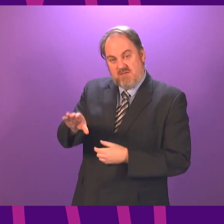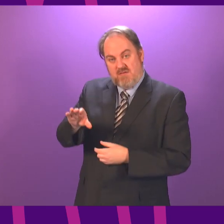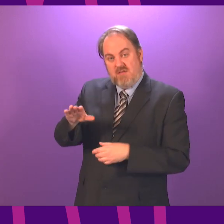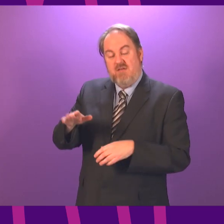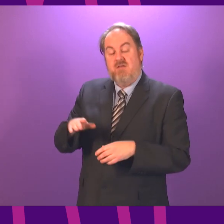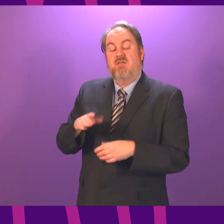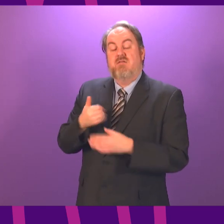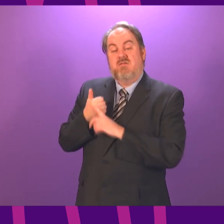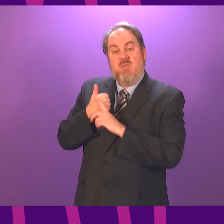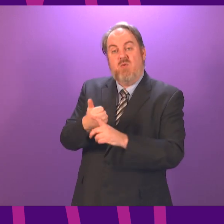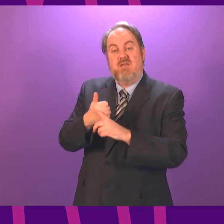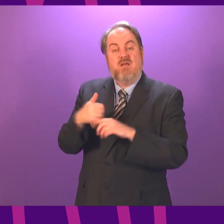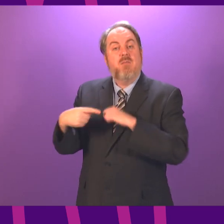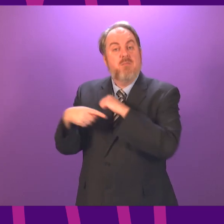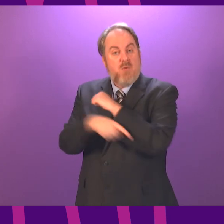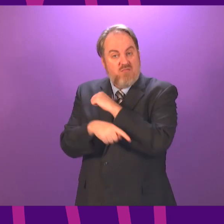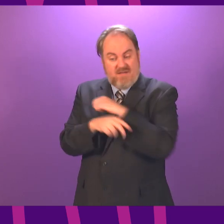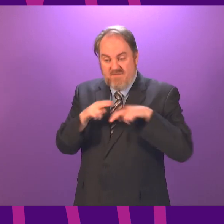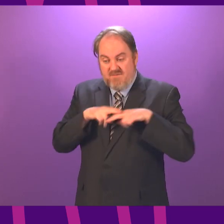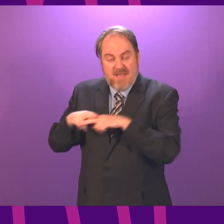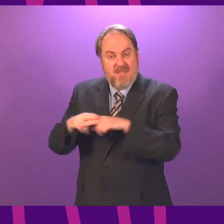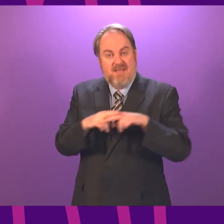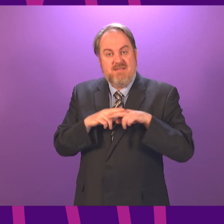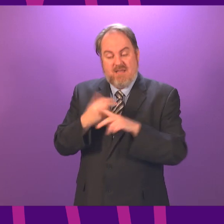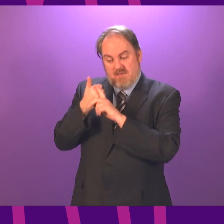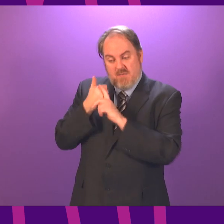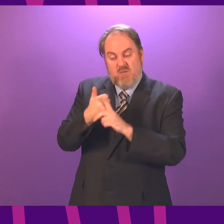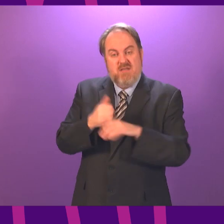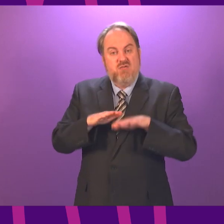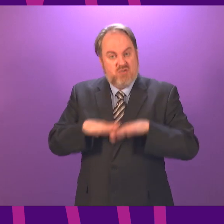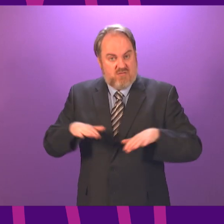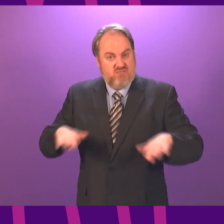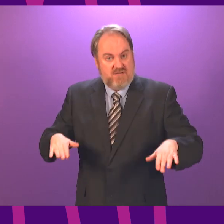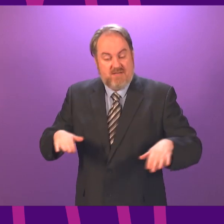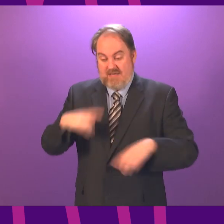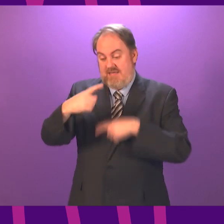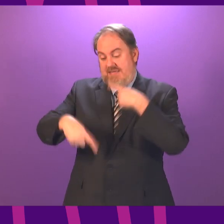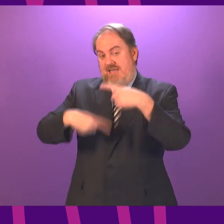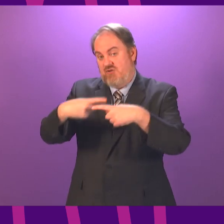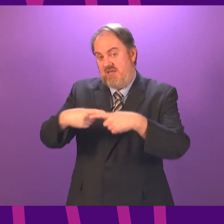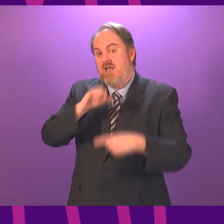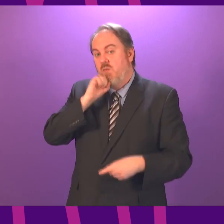million focused on support for families with children. Next year, we will almost double